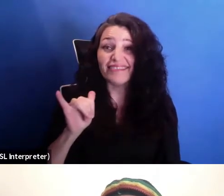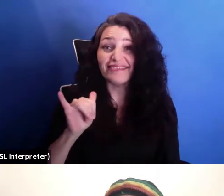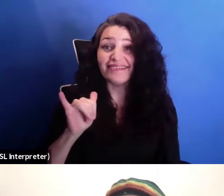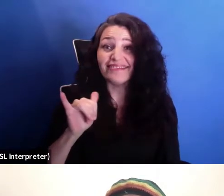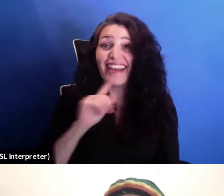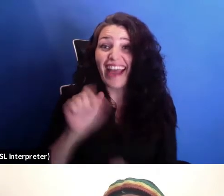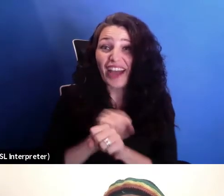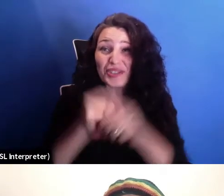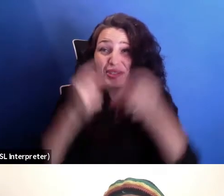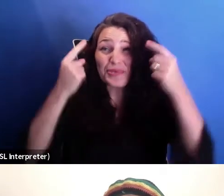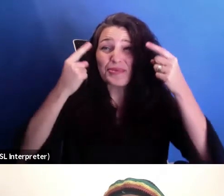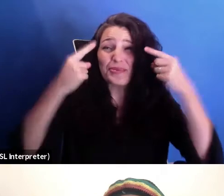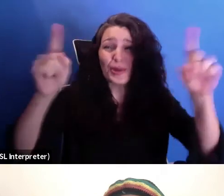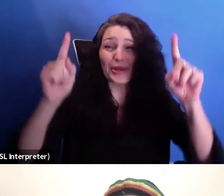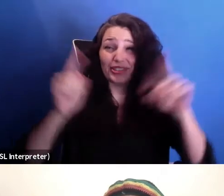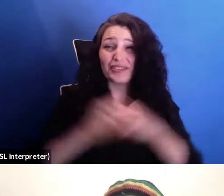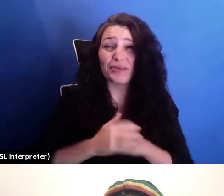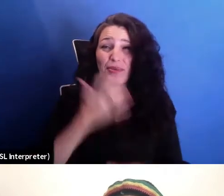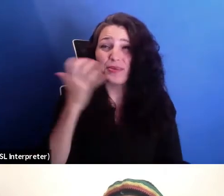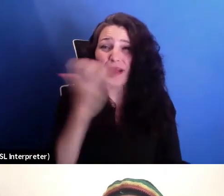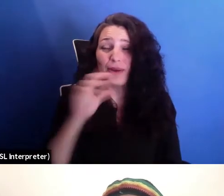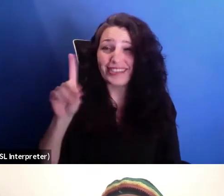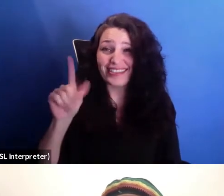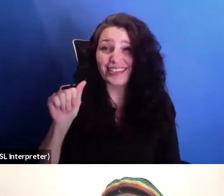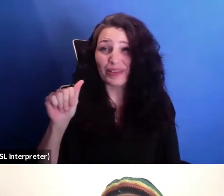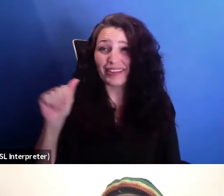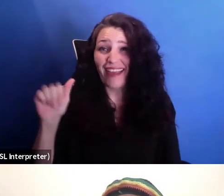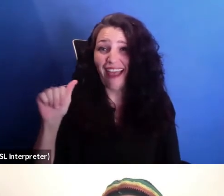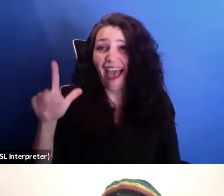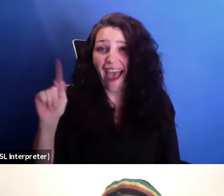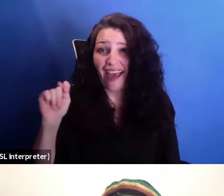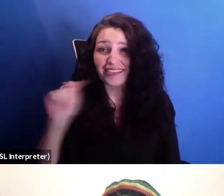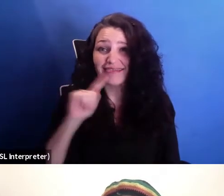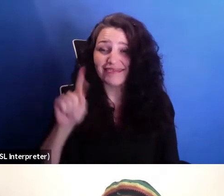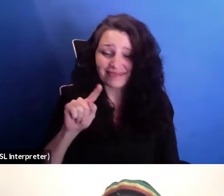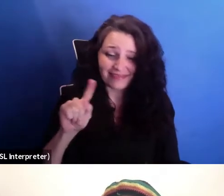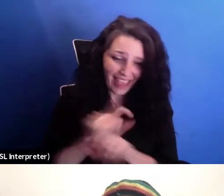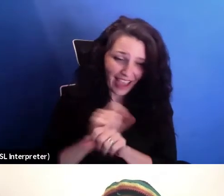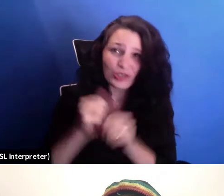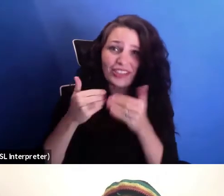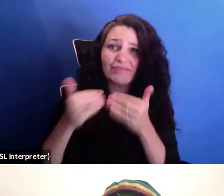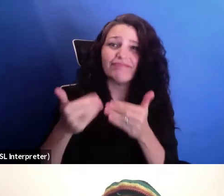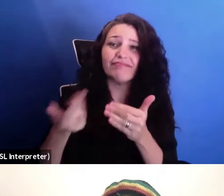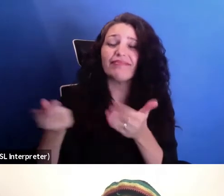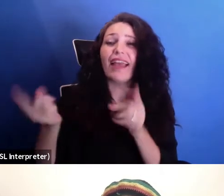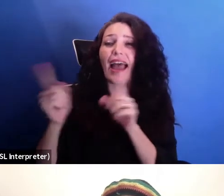And the Disability Act actually went forward. It was extraordinary for me to see all of that.